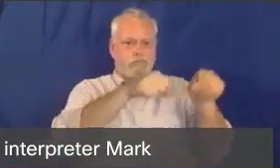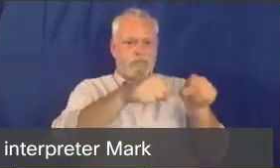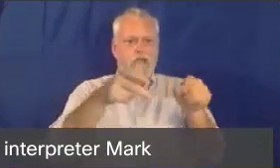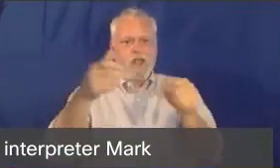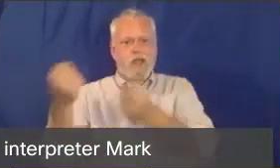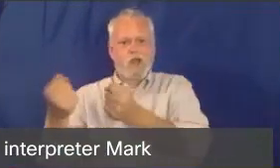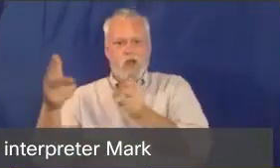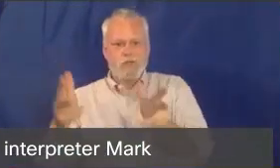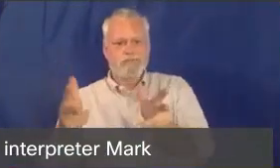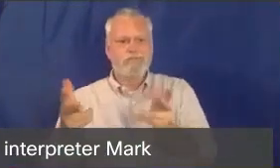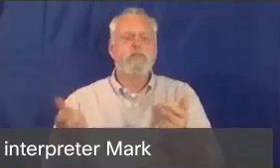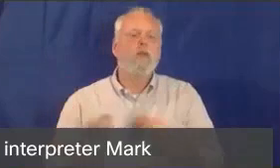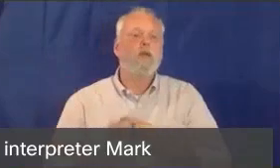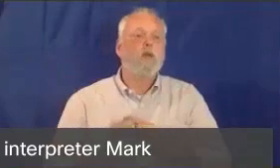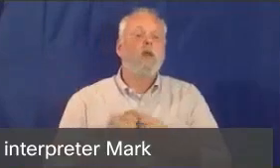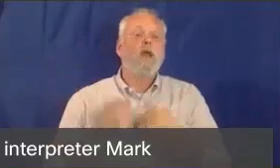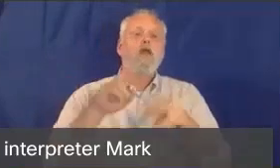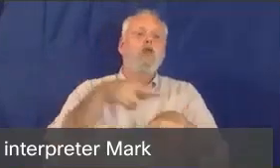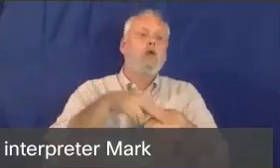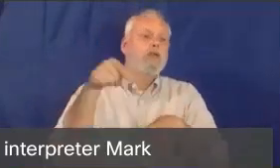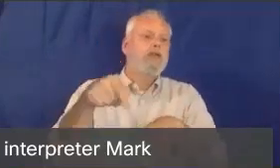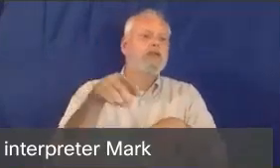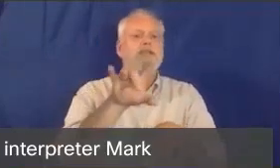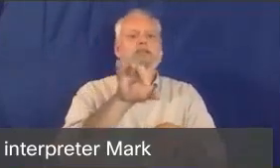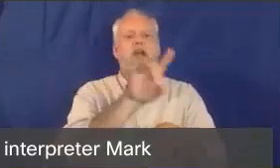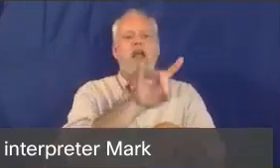And typically, these are about 8 feet to about 12 feet wide.